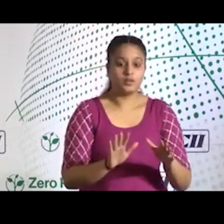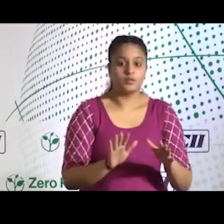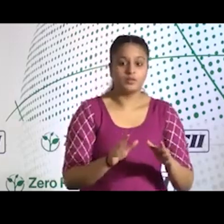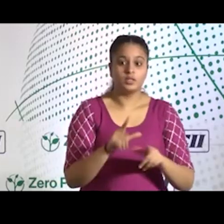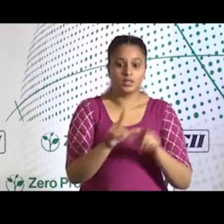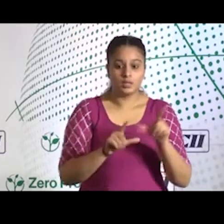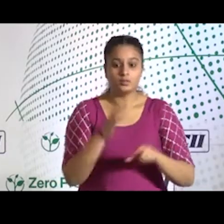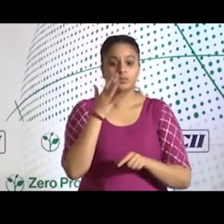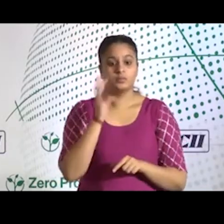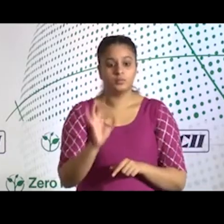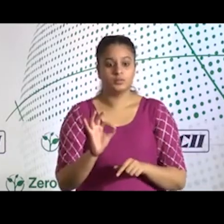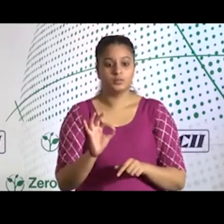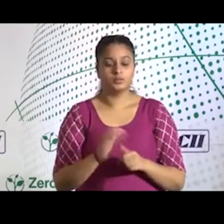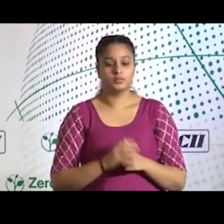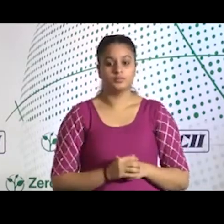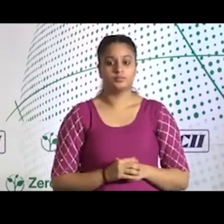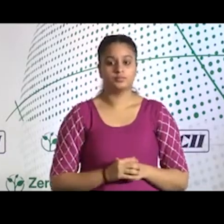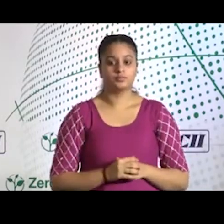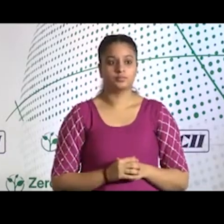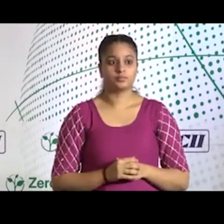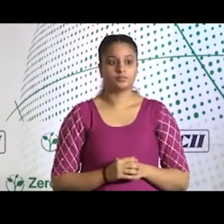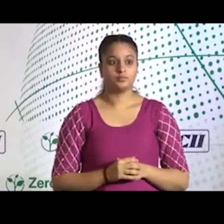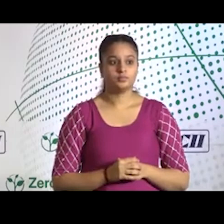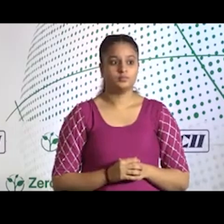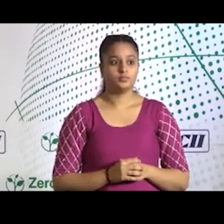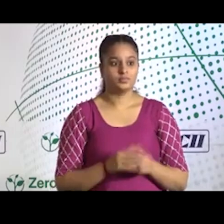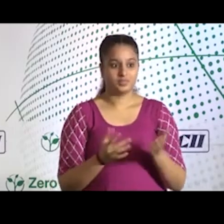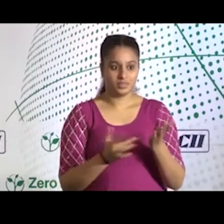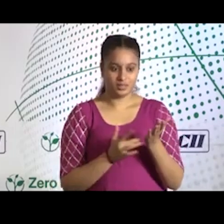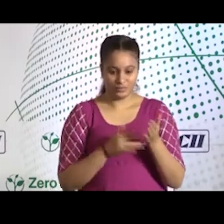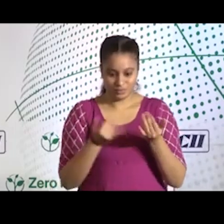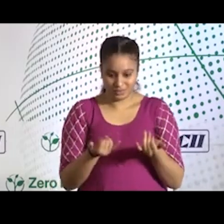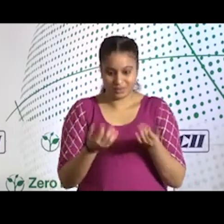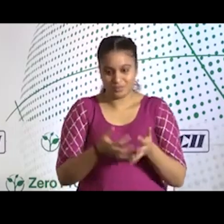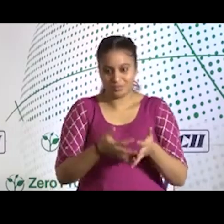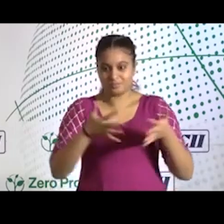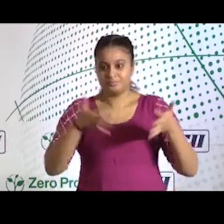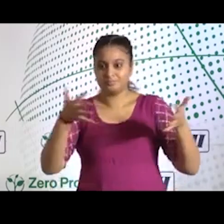and emerging area of technology is what's called screening AI.